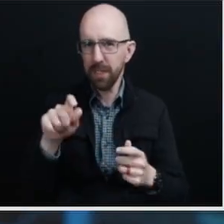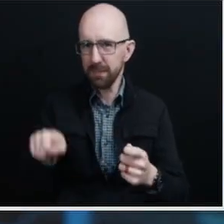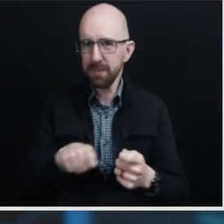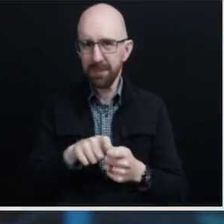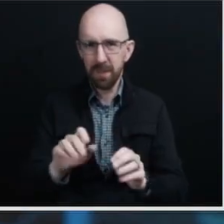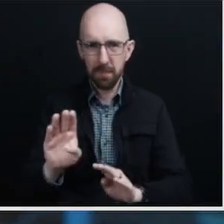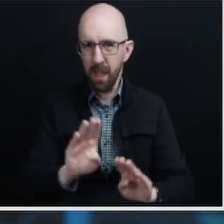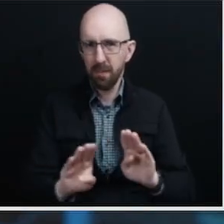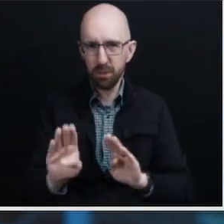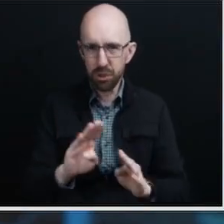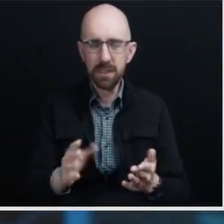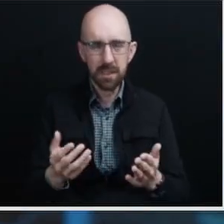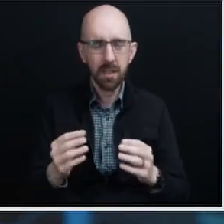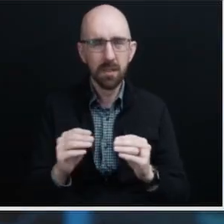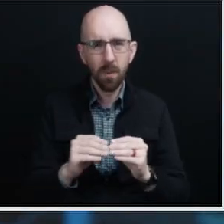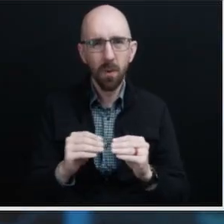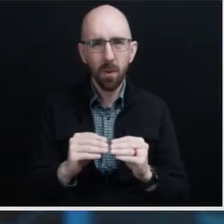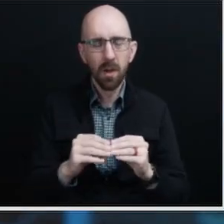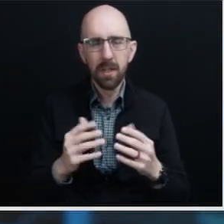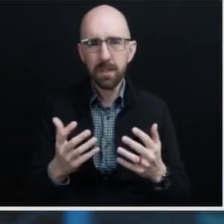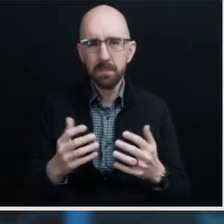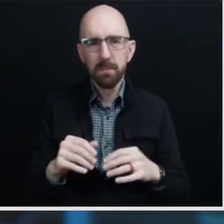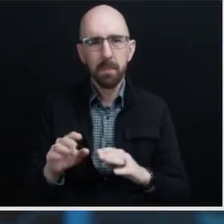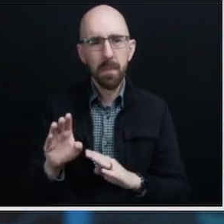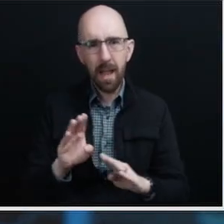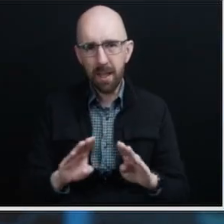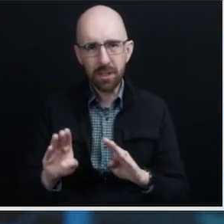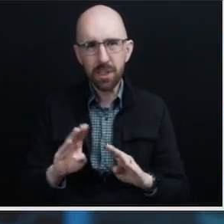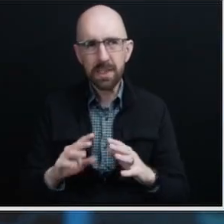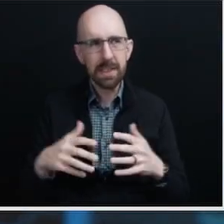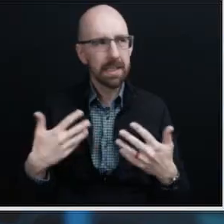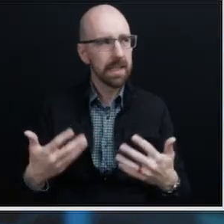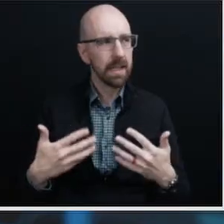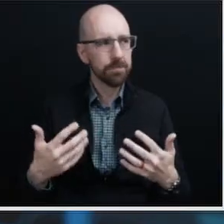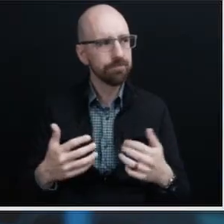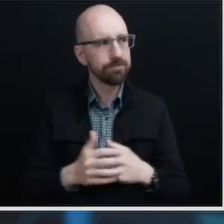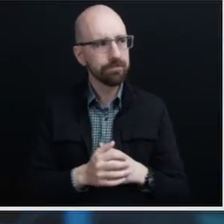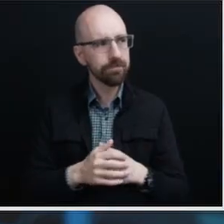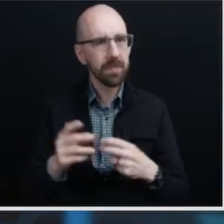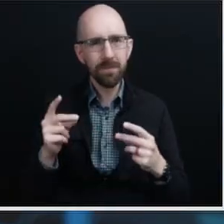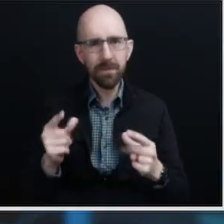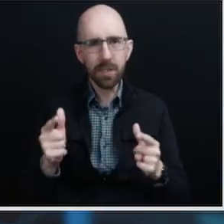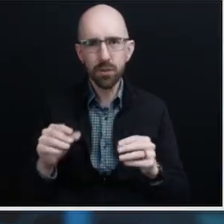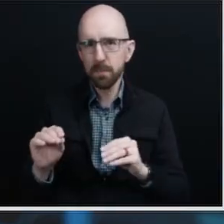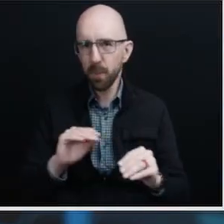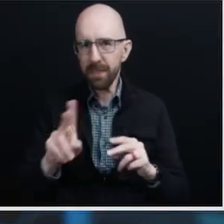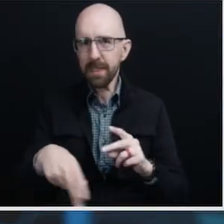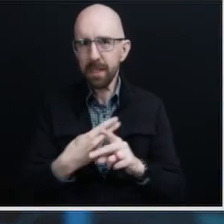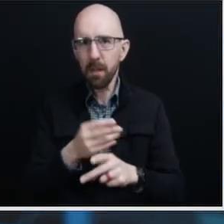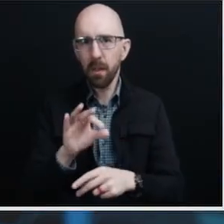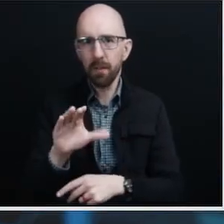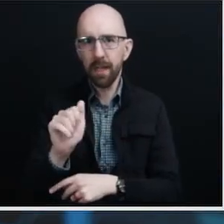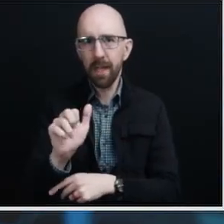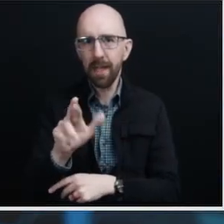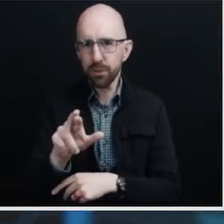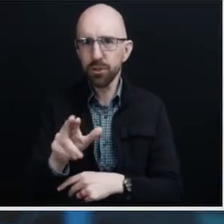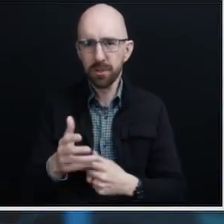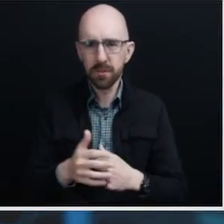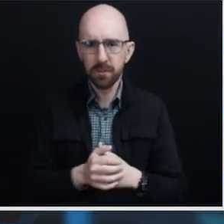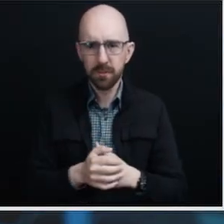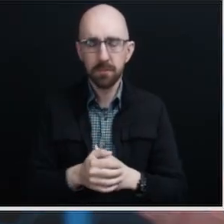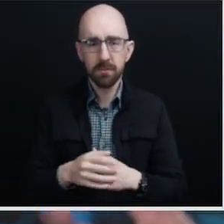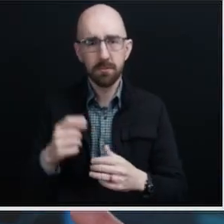more um biologically um faster moving types of cancers. Um hallmark things are as she